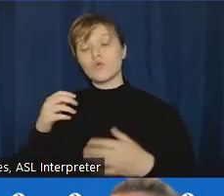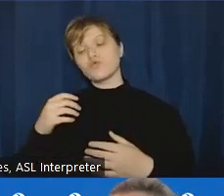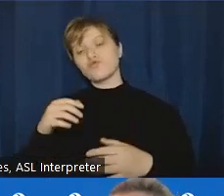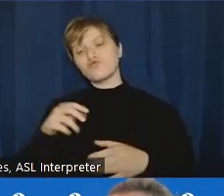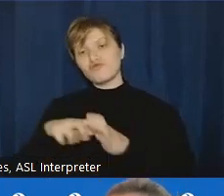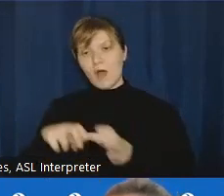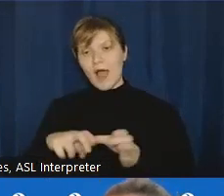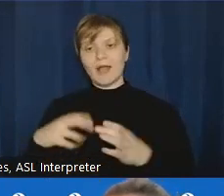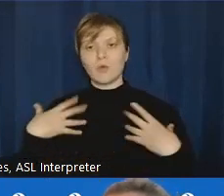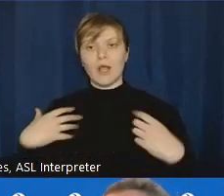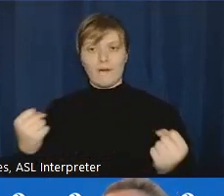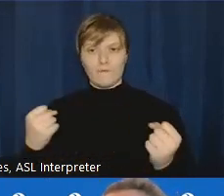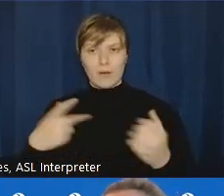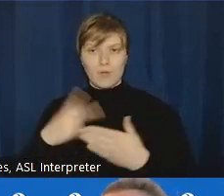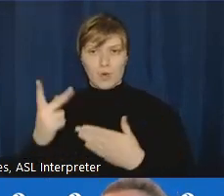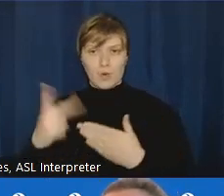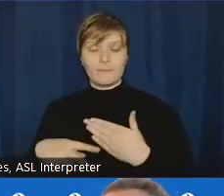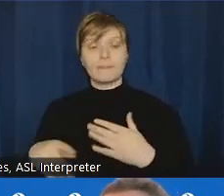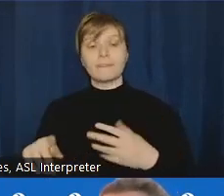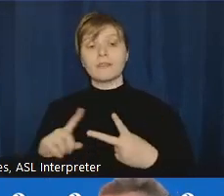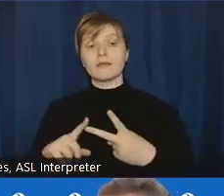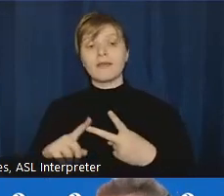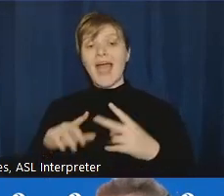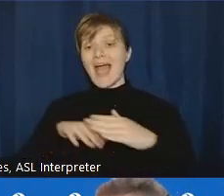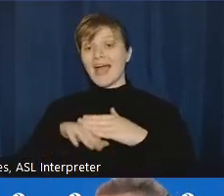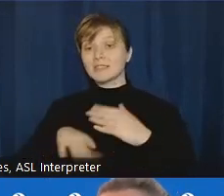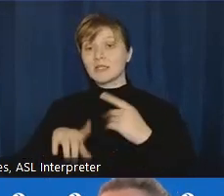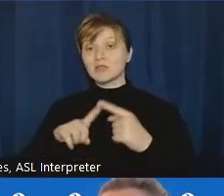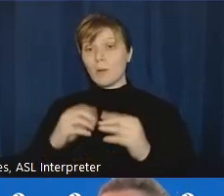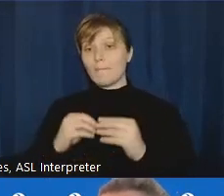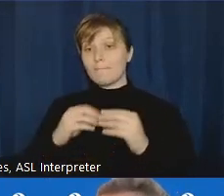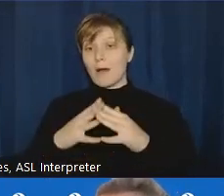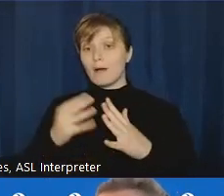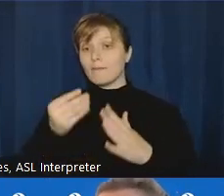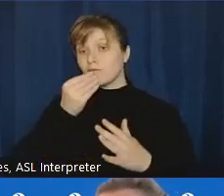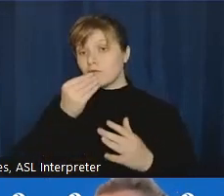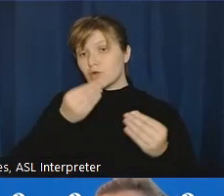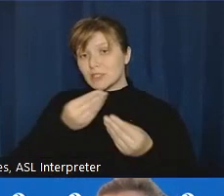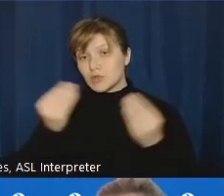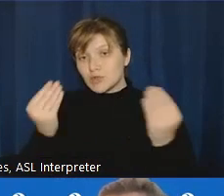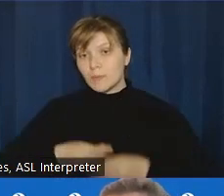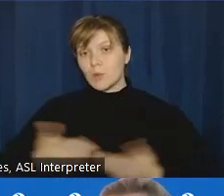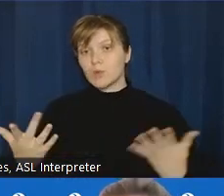one is access to pop-up food distributions in rural Rockbridge County, Virginia.